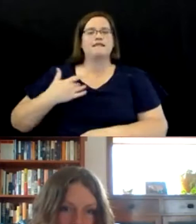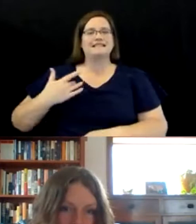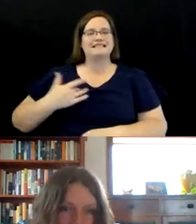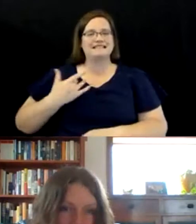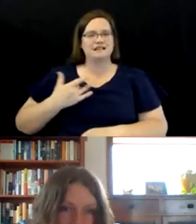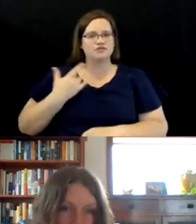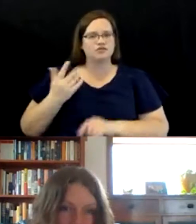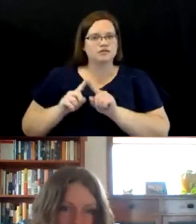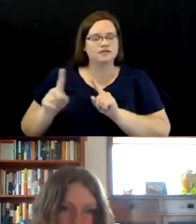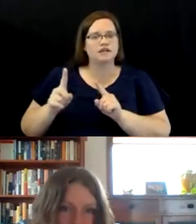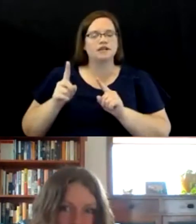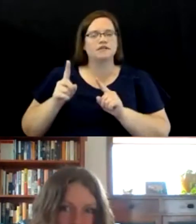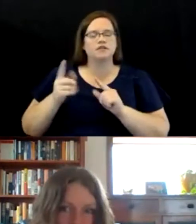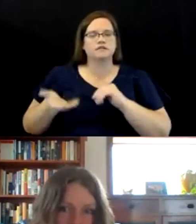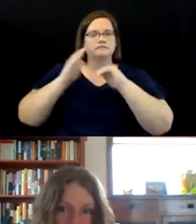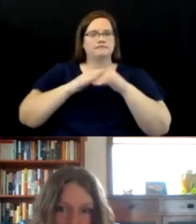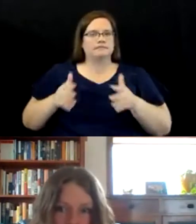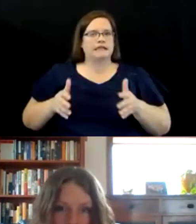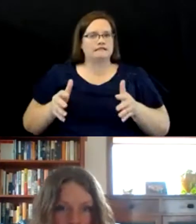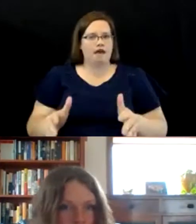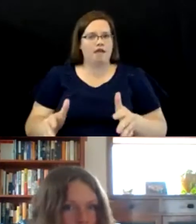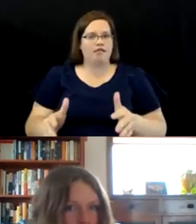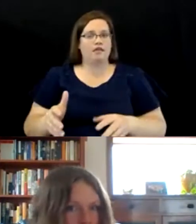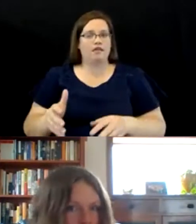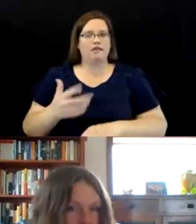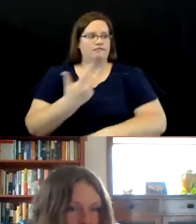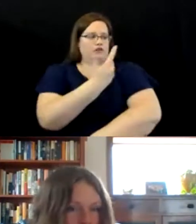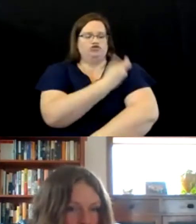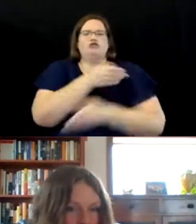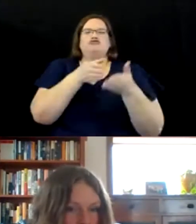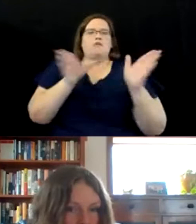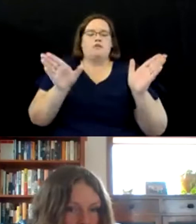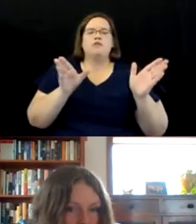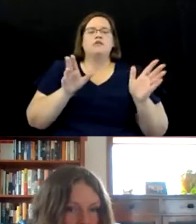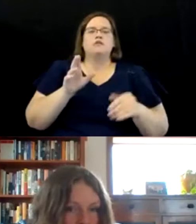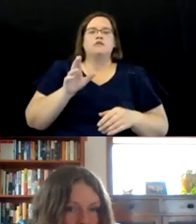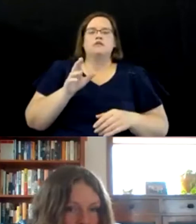high anxiety and find shots really scary, whether that's youth